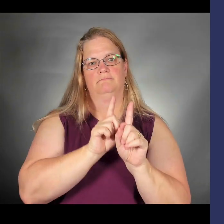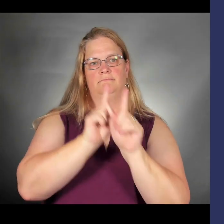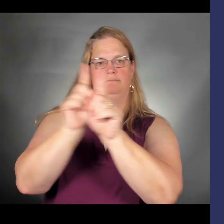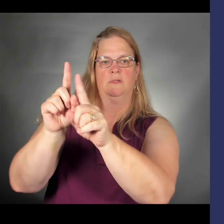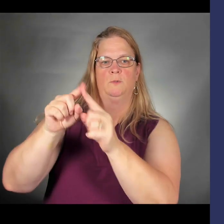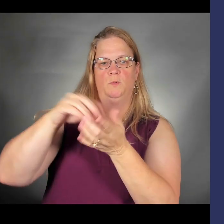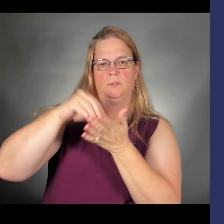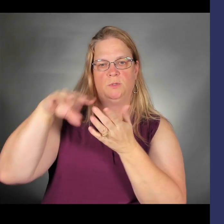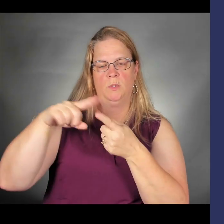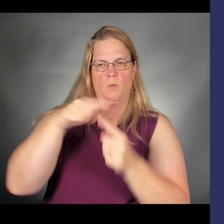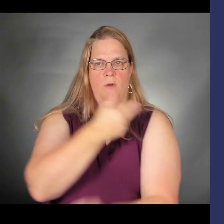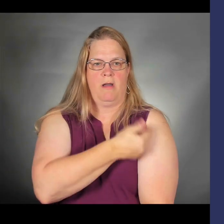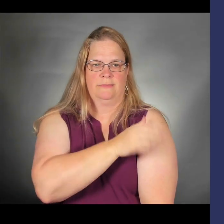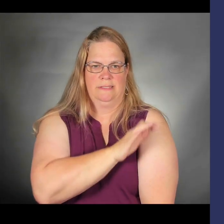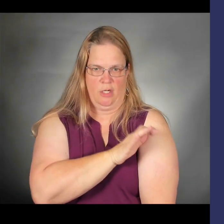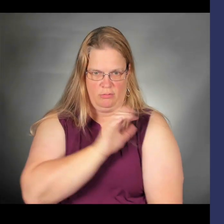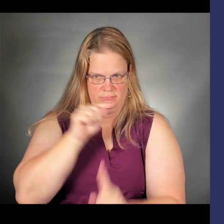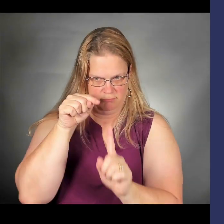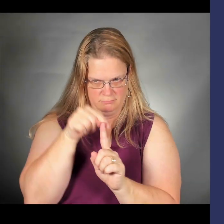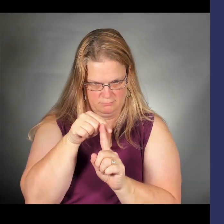Then escort the student to the Health Center.